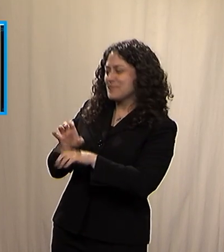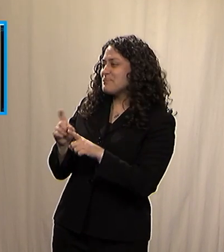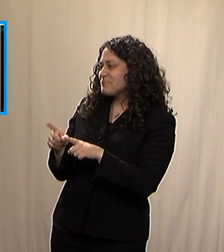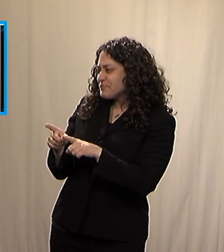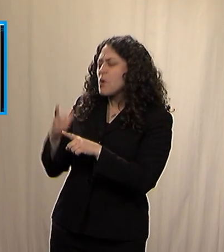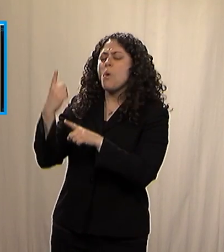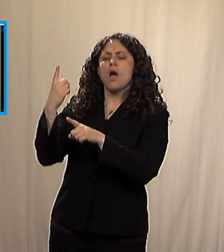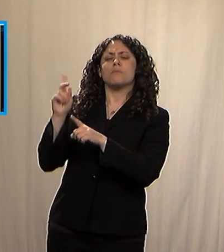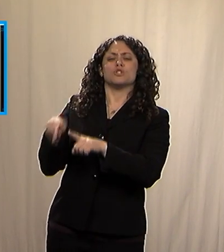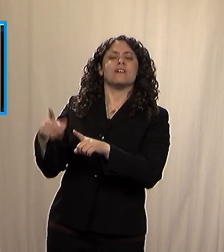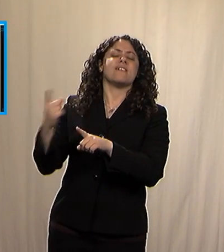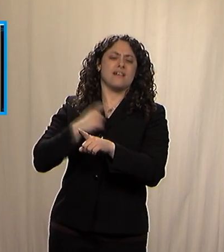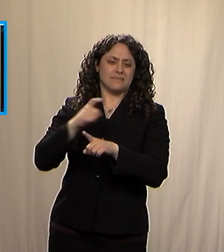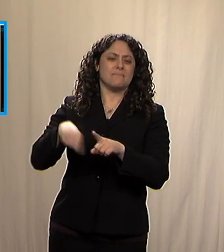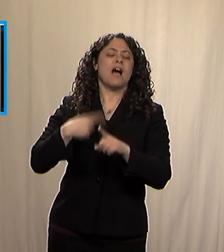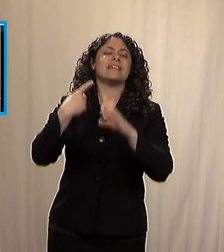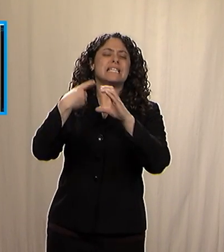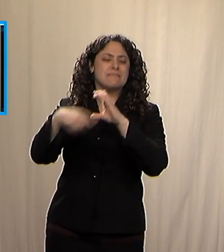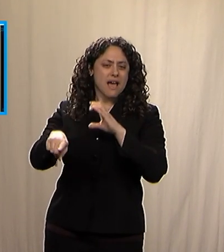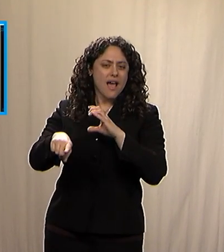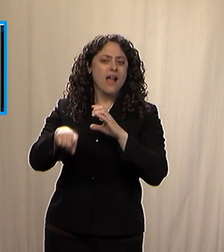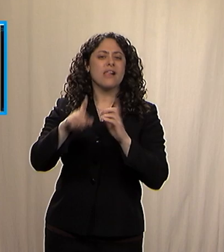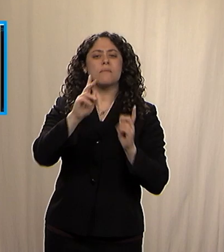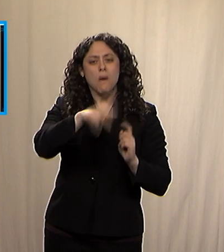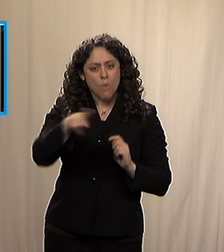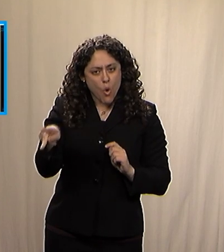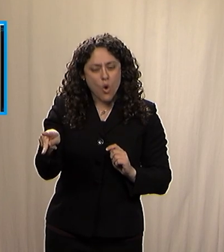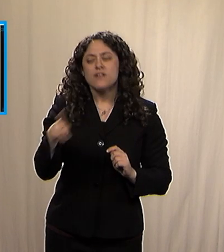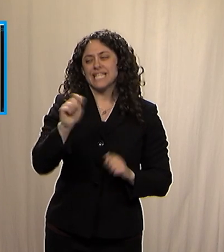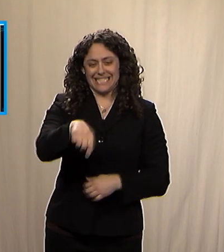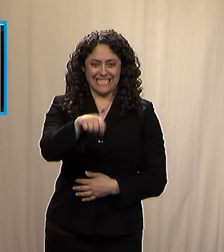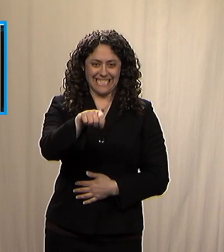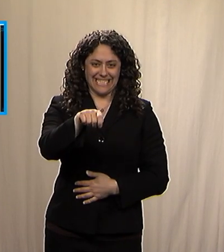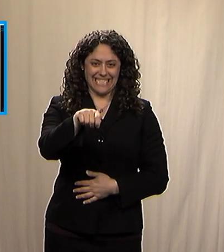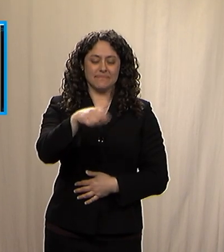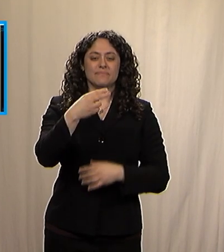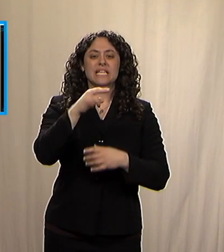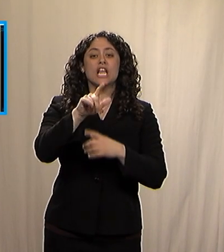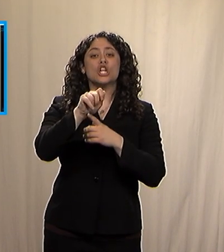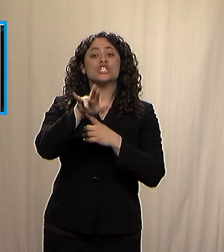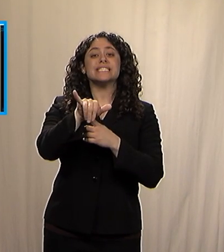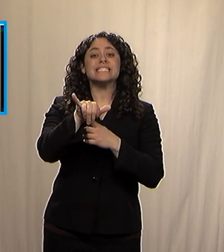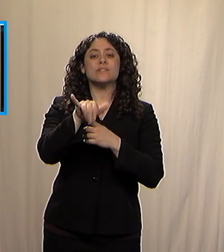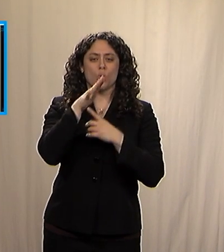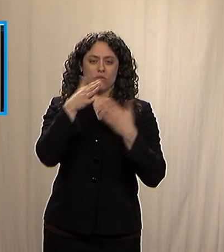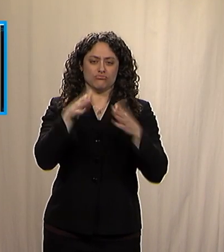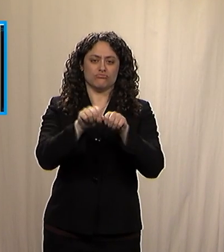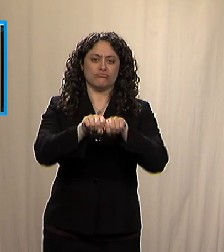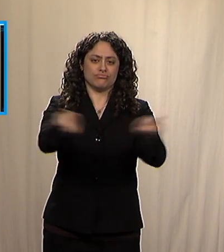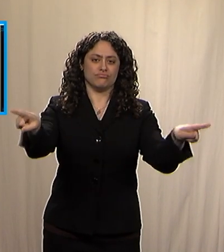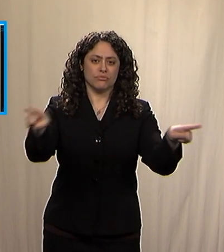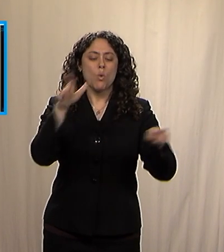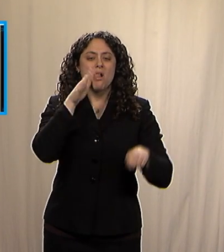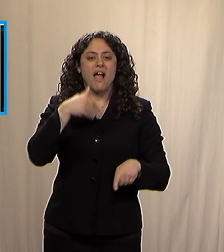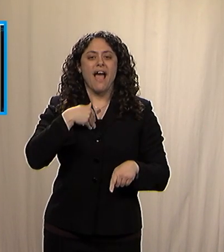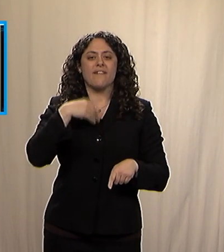of the PowerPoint presentation available. Hillary will make that available. There will be a PDF of this PowerPoint,